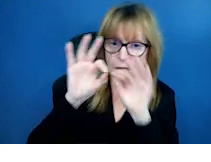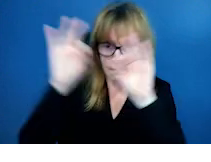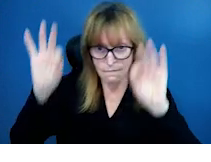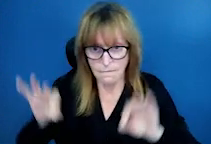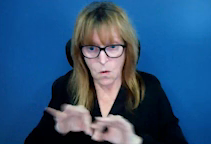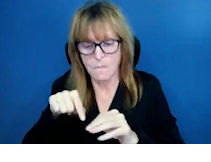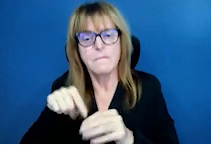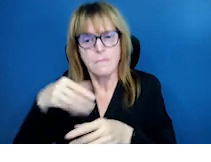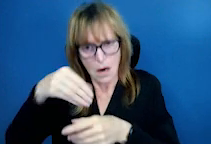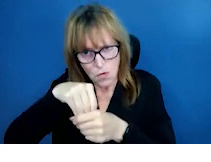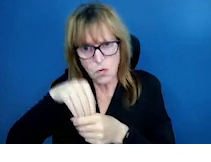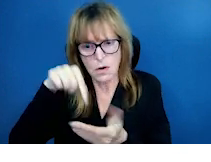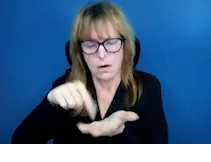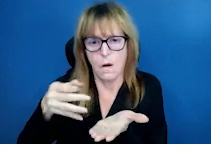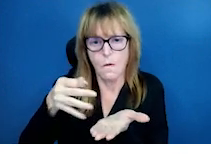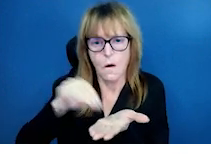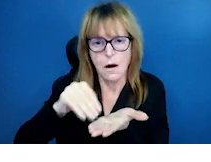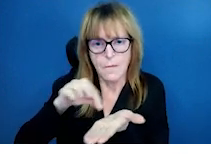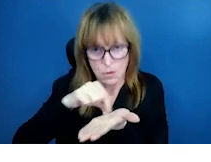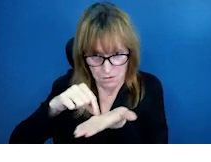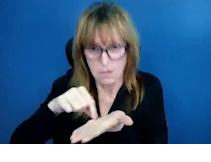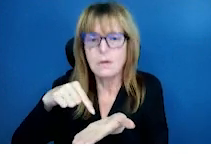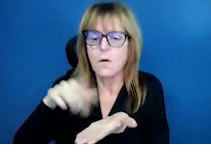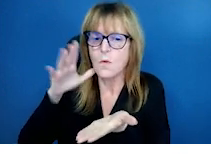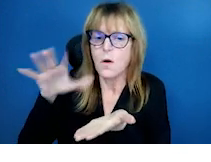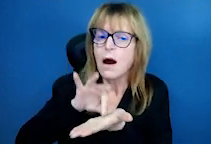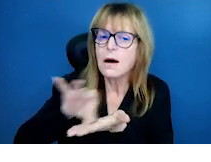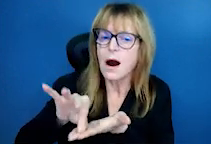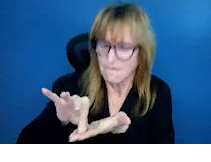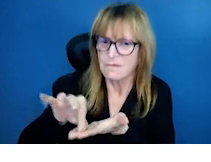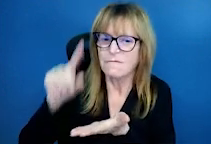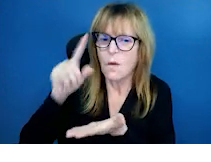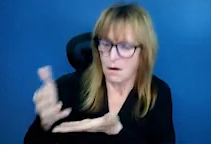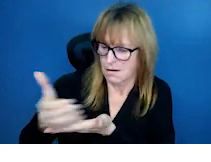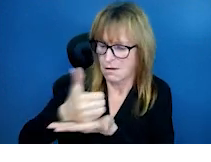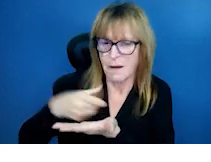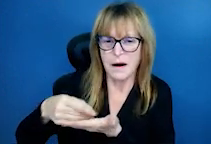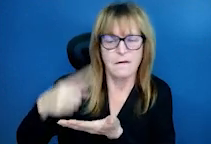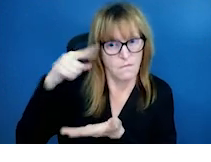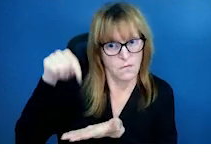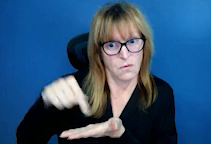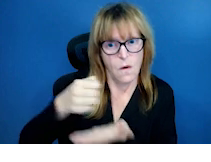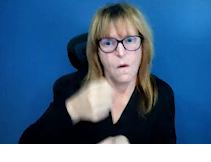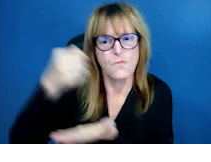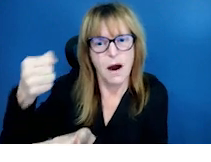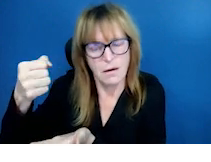An organization keeps the same COIN year to year even if it takes a break from participating in the CVITP.